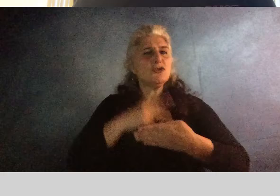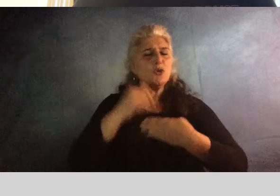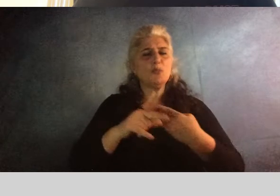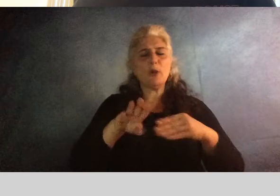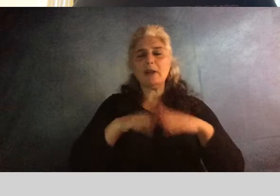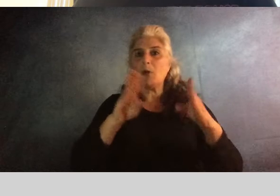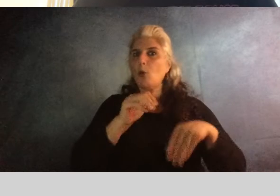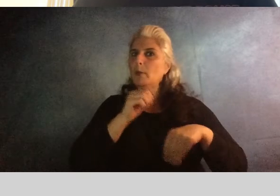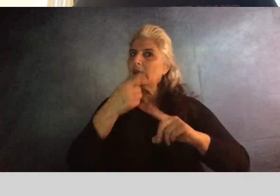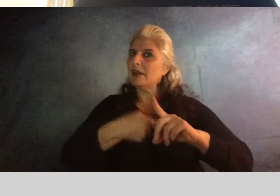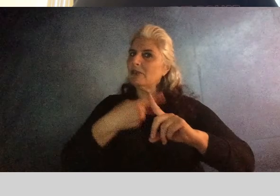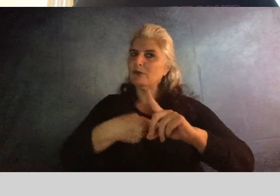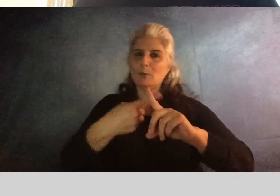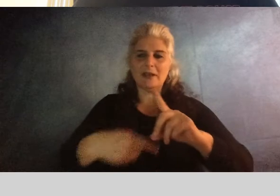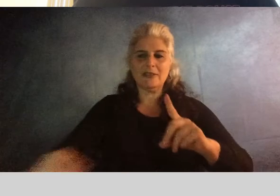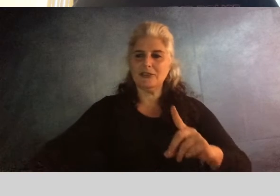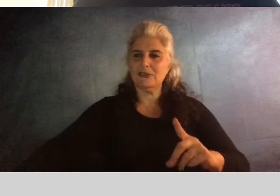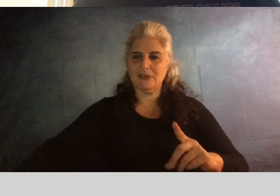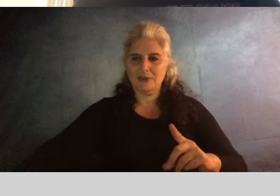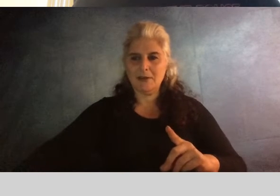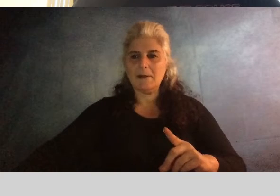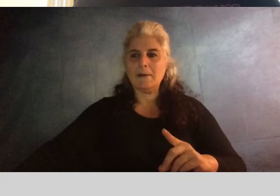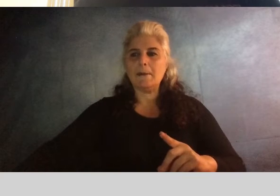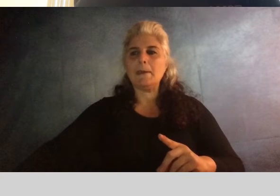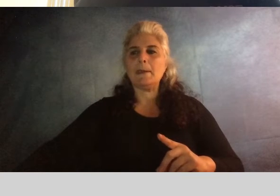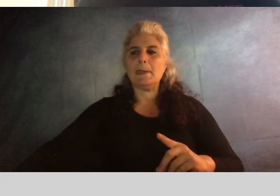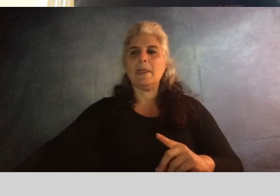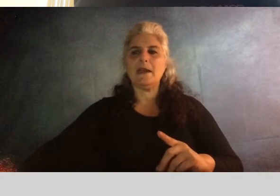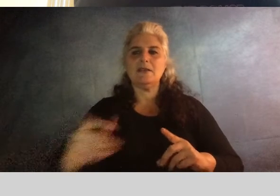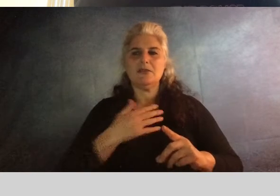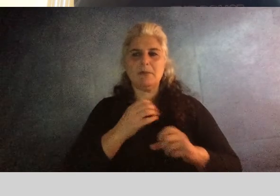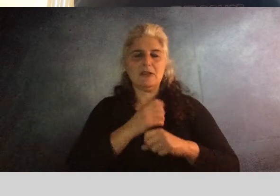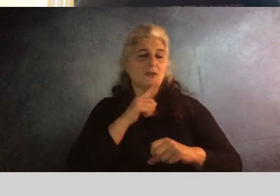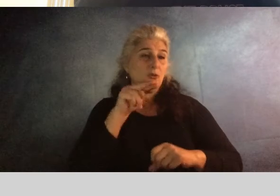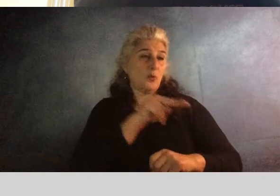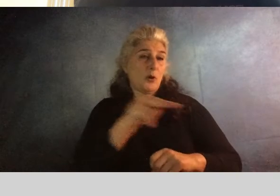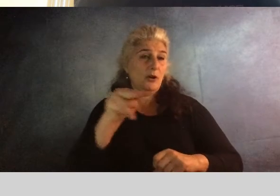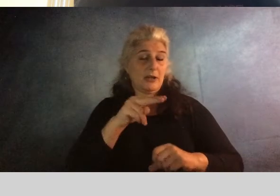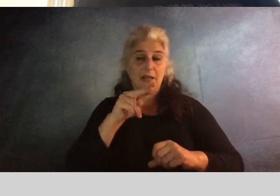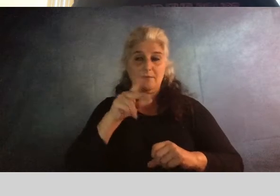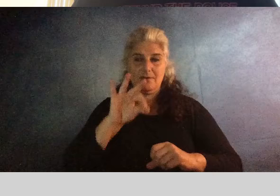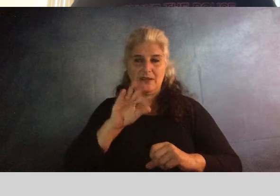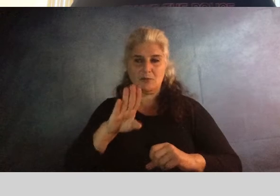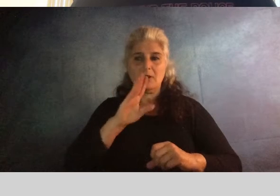so keep an eye out on their website. Whether it's shipping new features like the BeeWare project